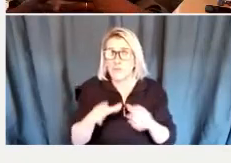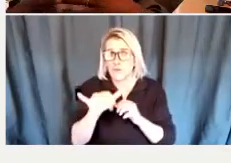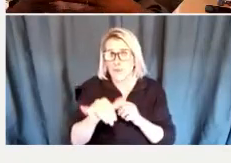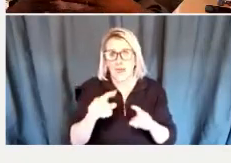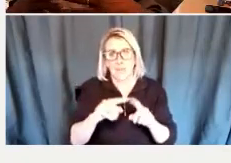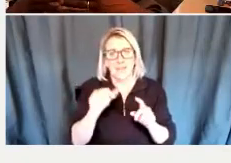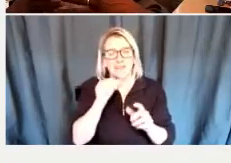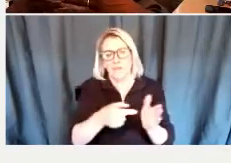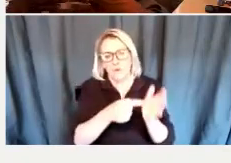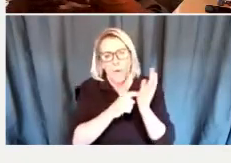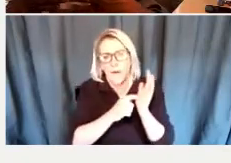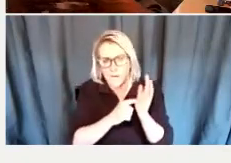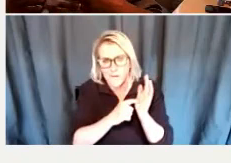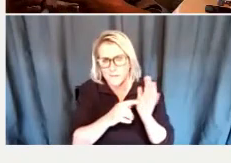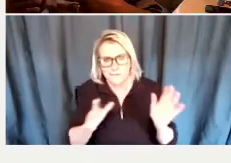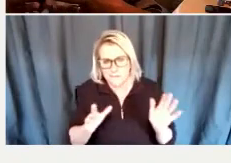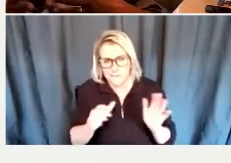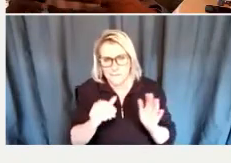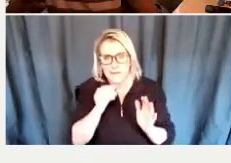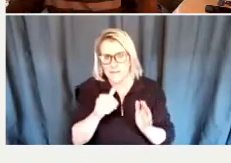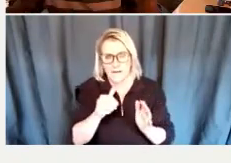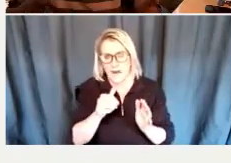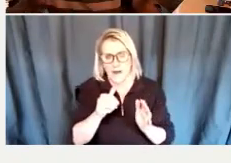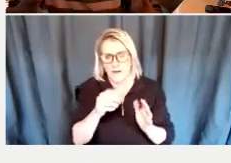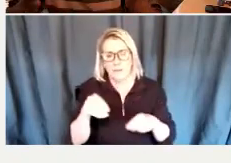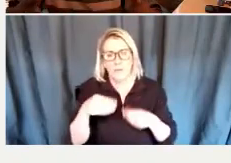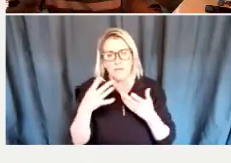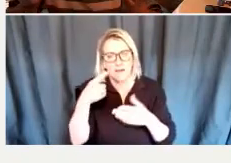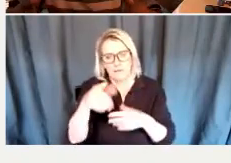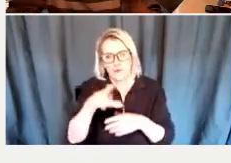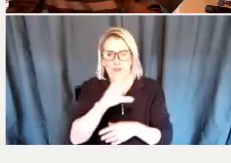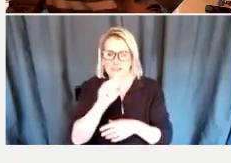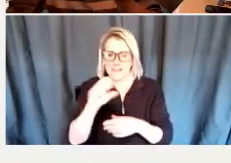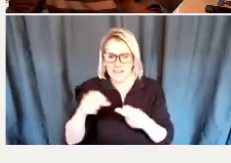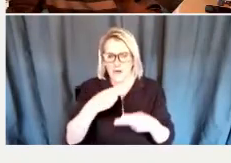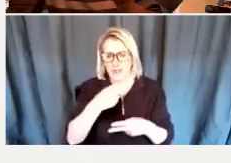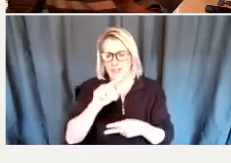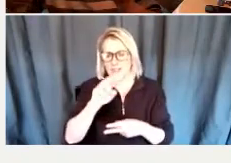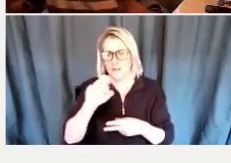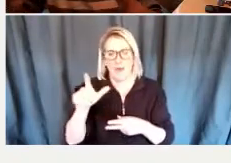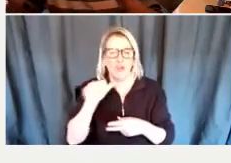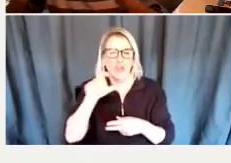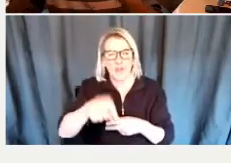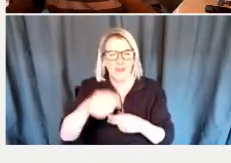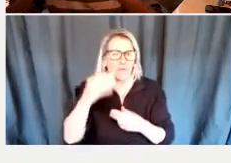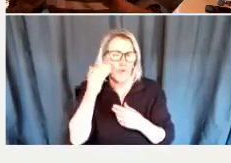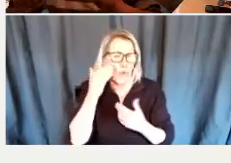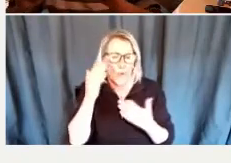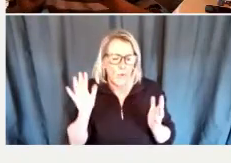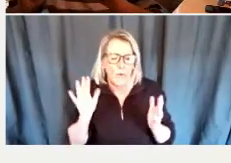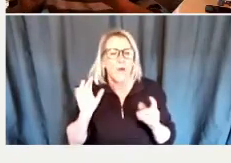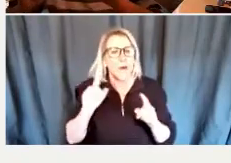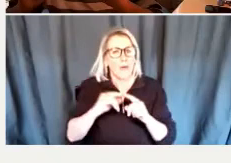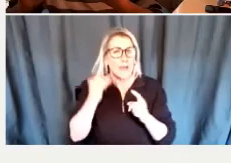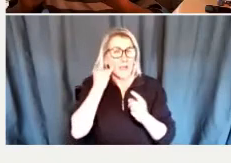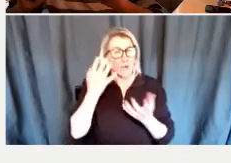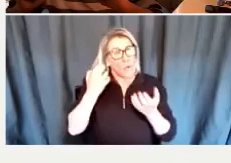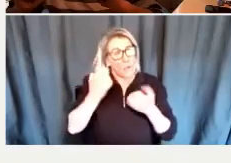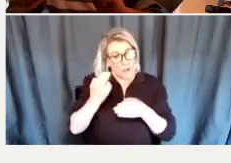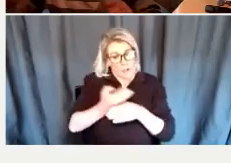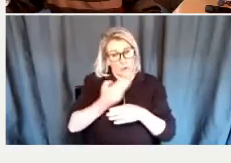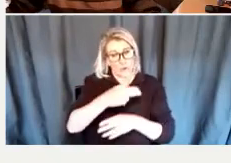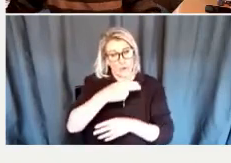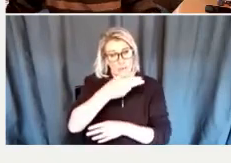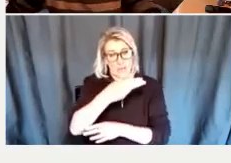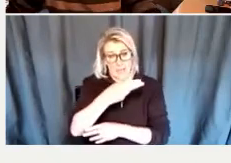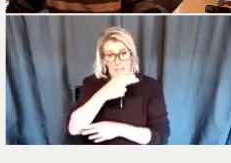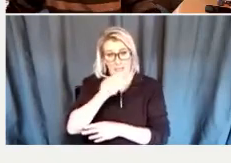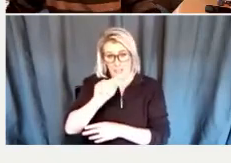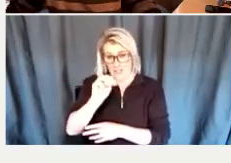not required to use CSS or HTML code but if you want to use HTML code to update, let me